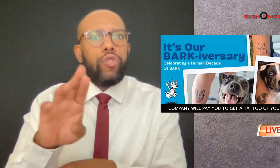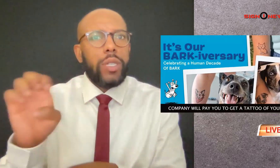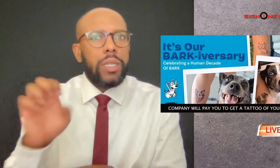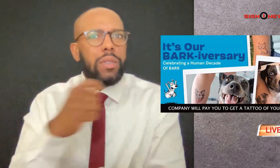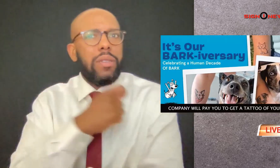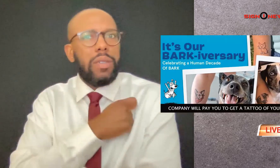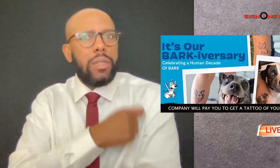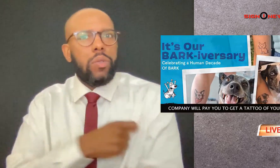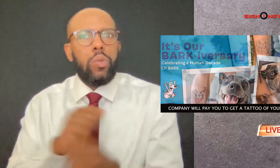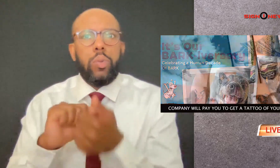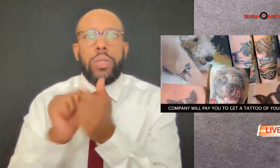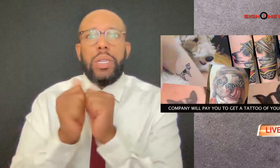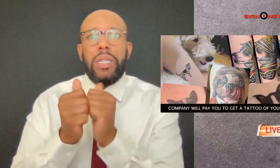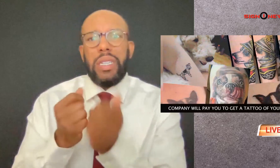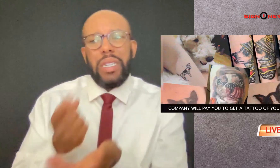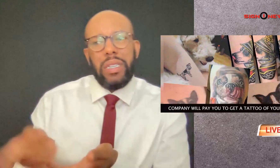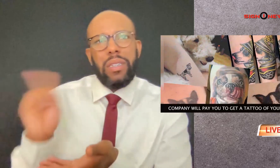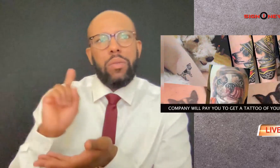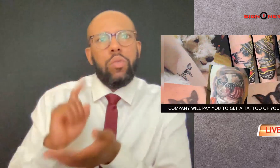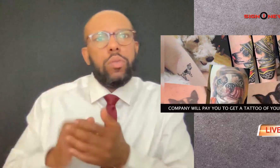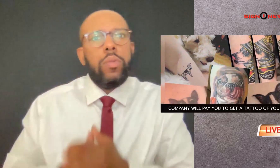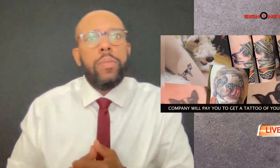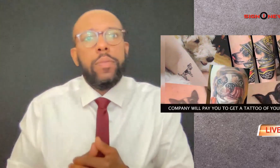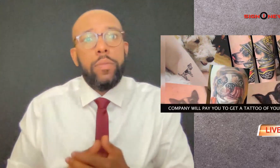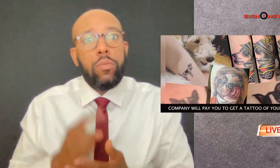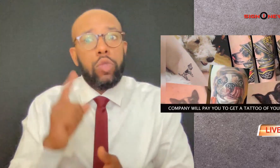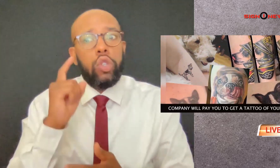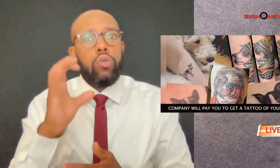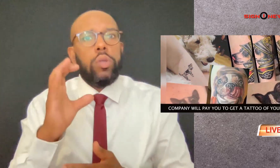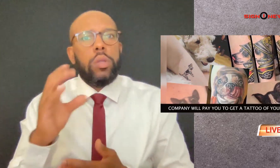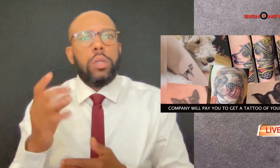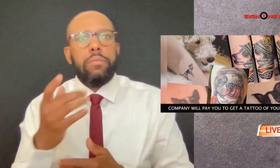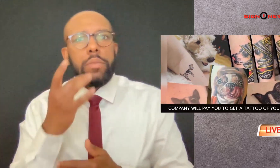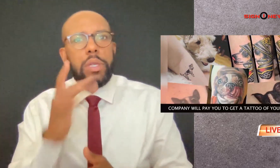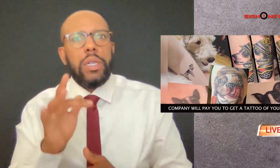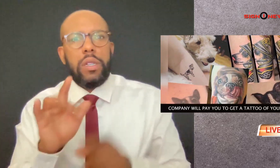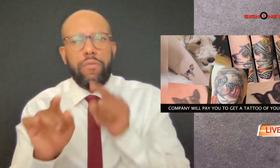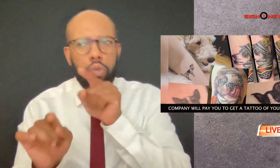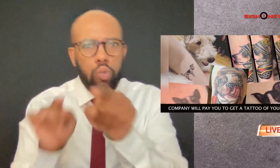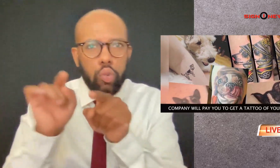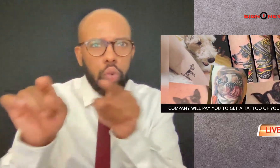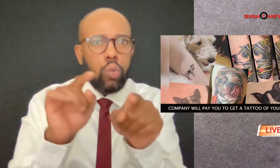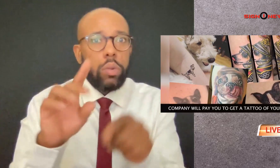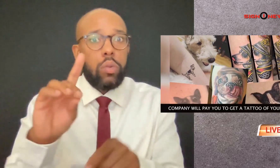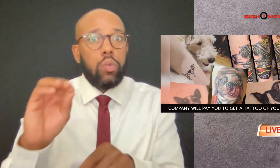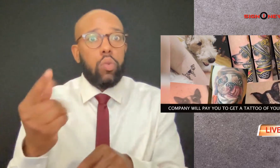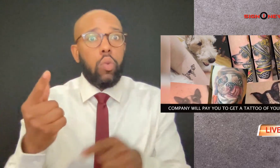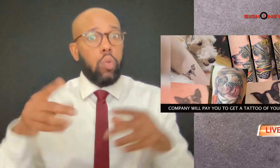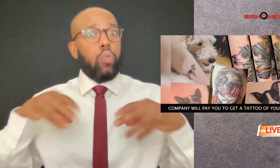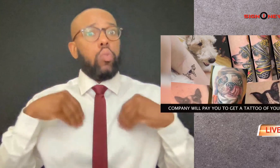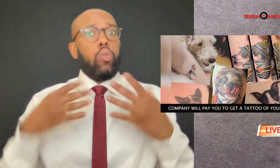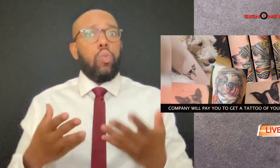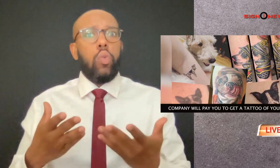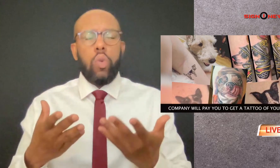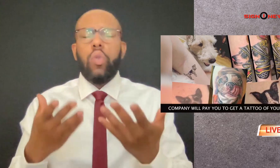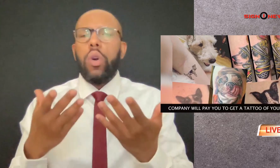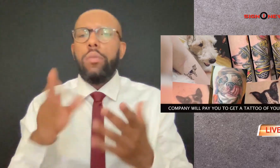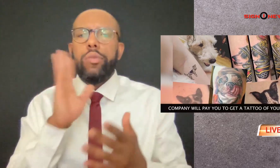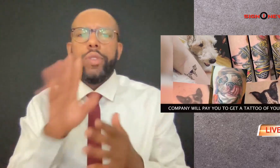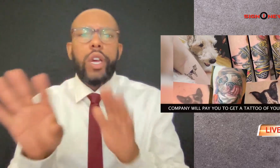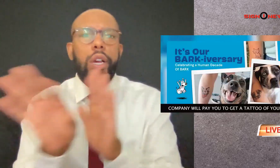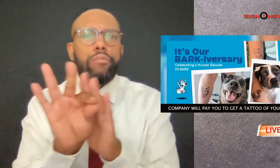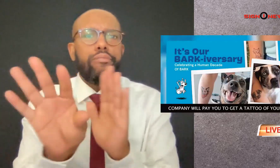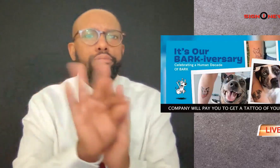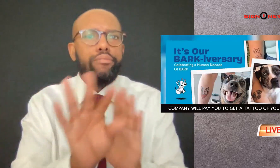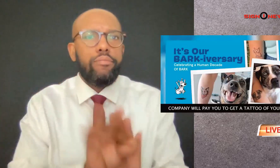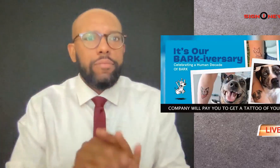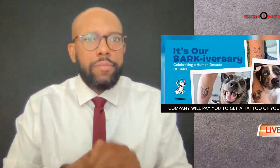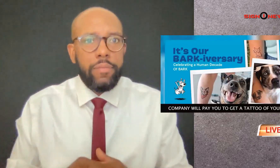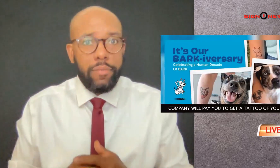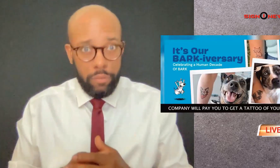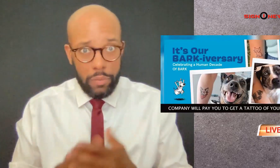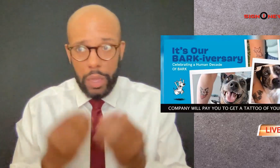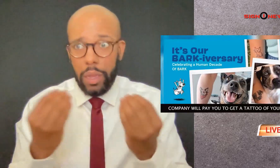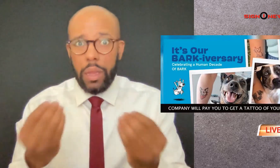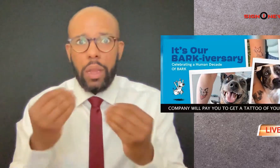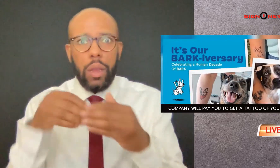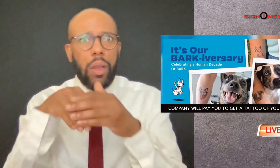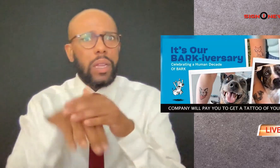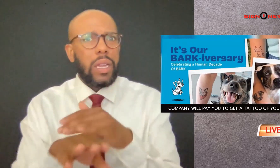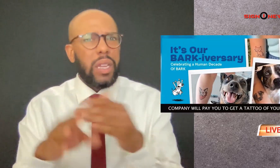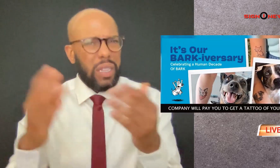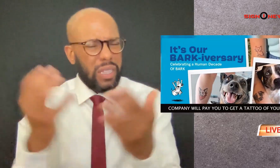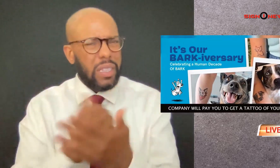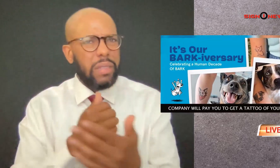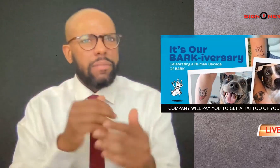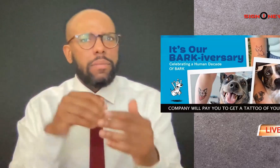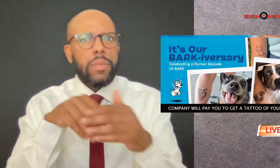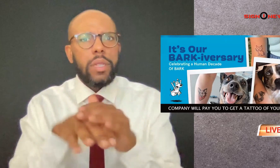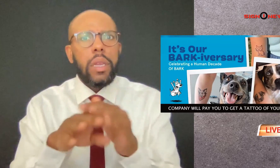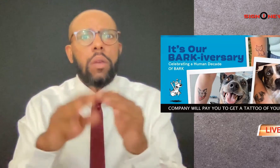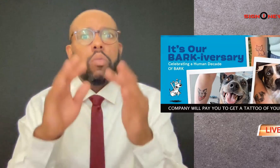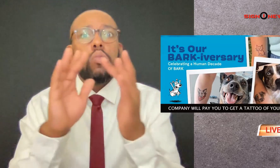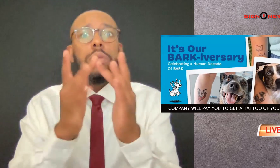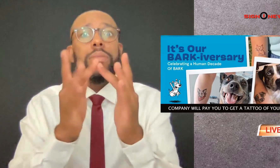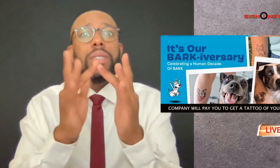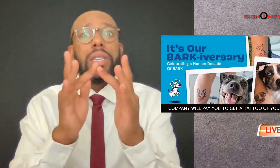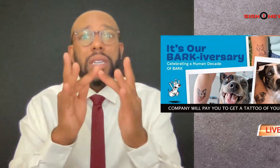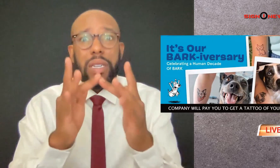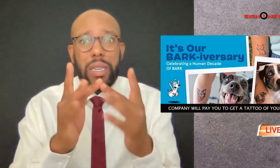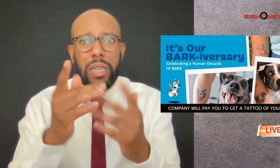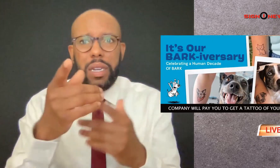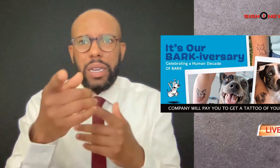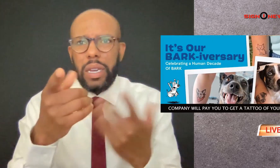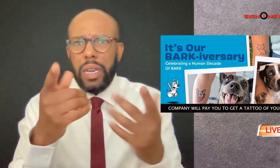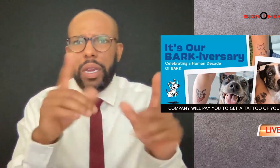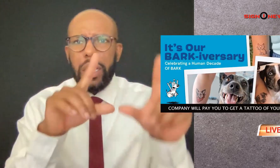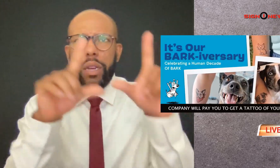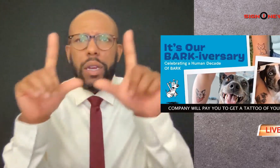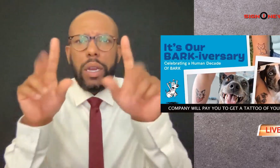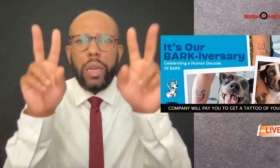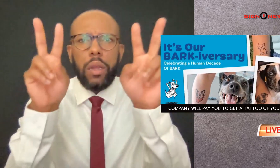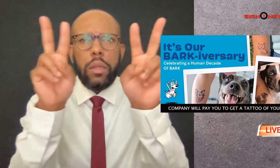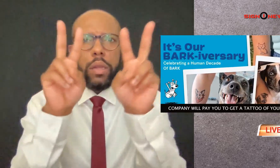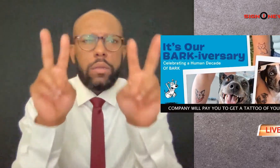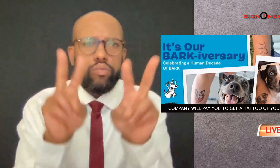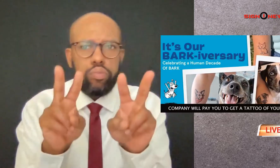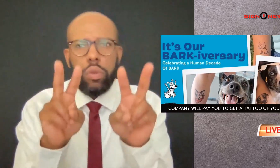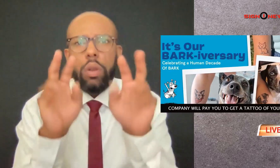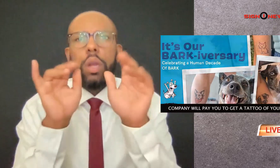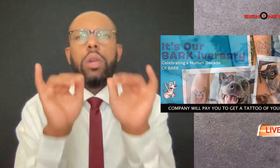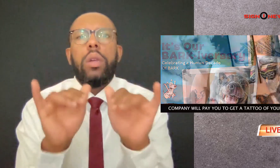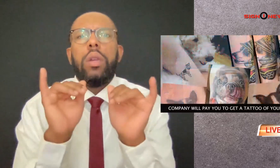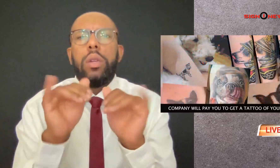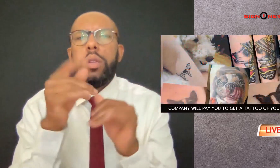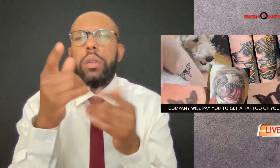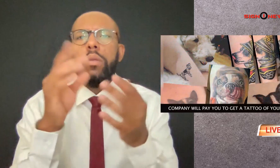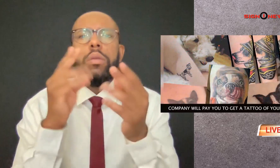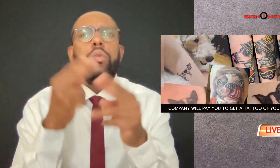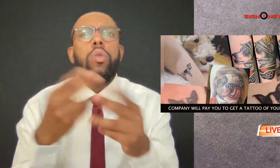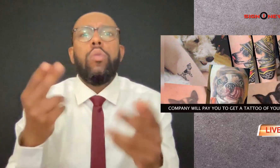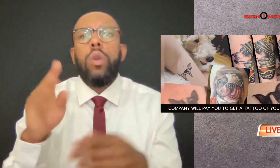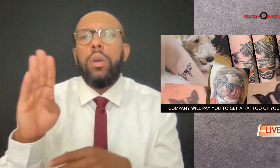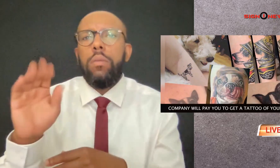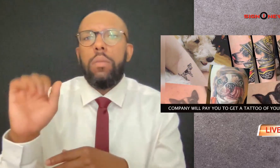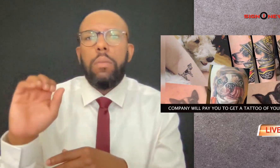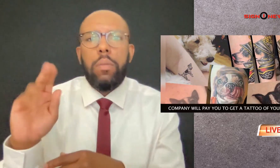last week 100 lucky dog owners will be selected